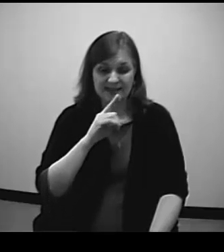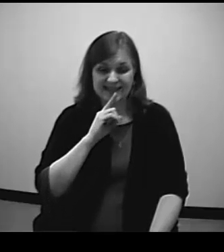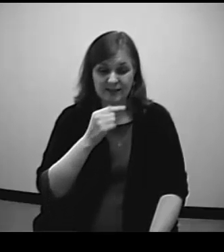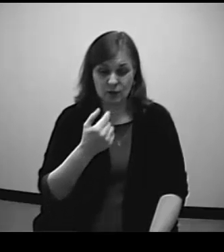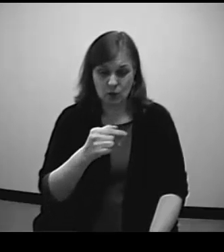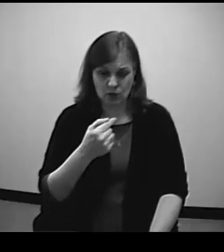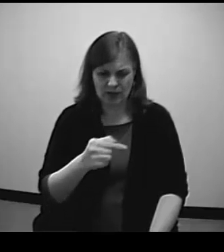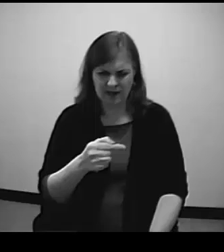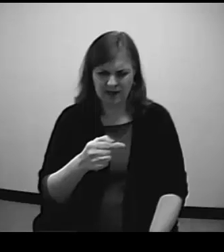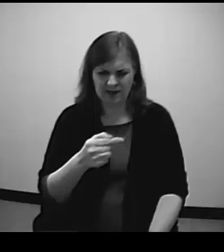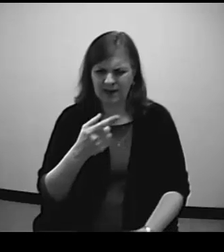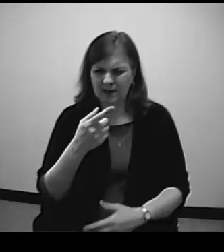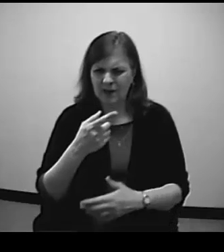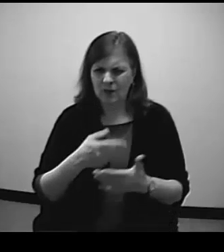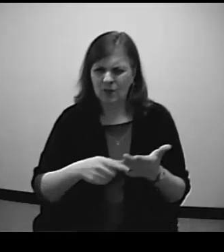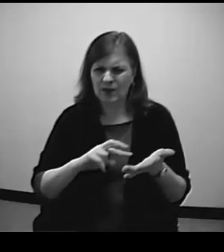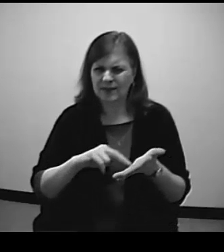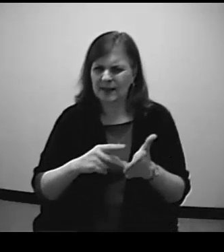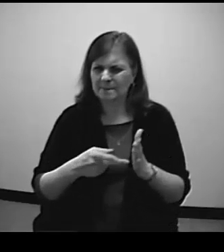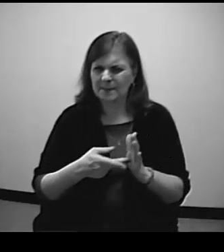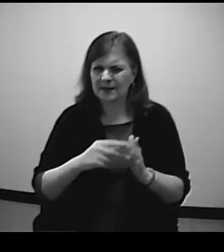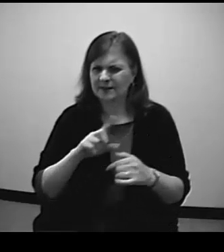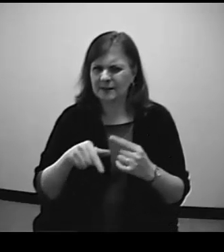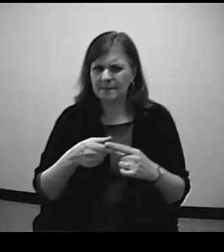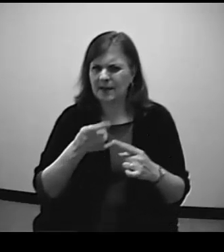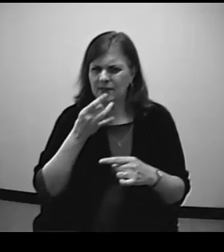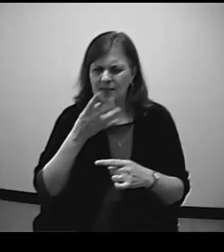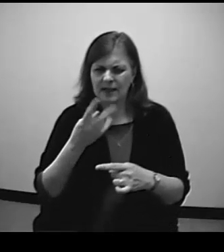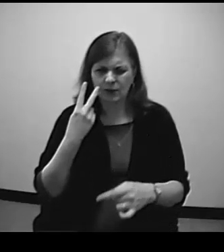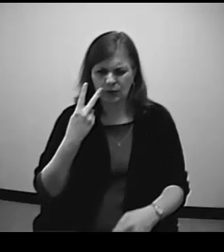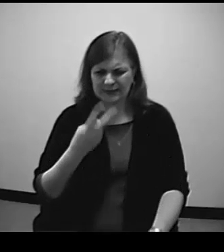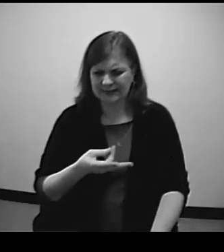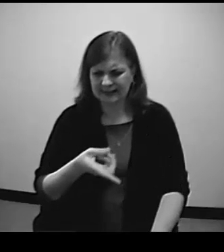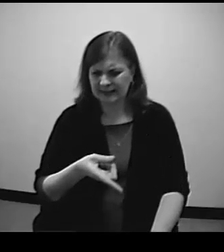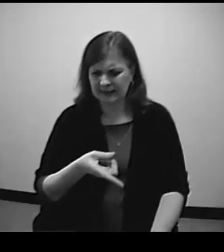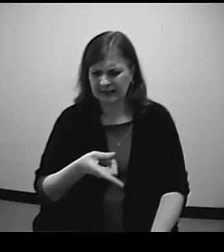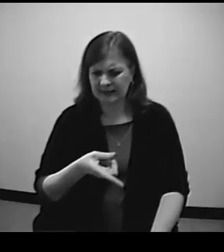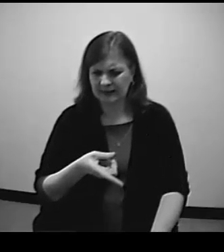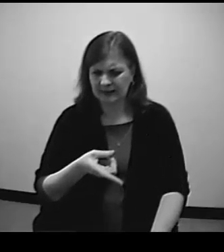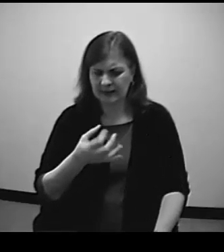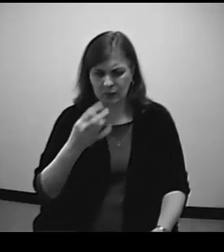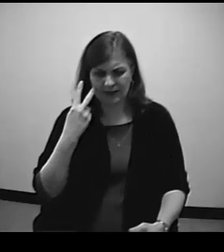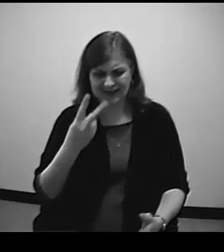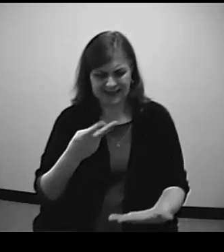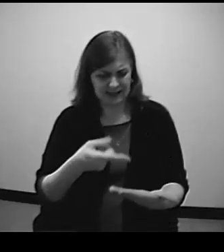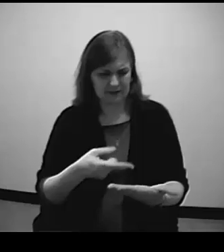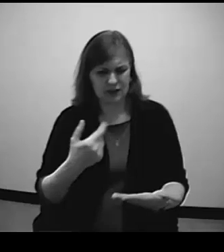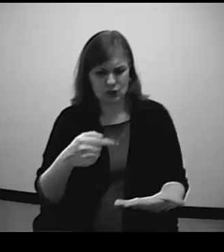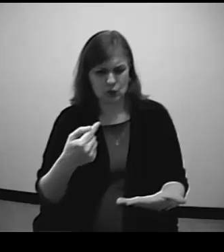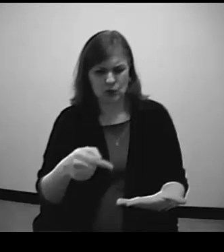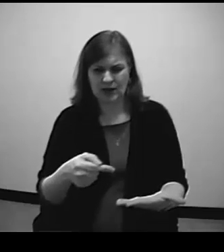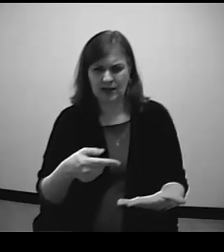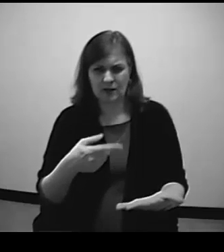what does that actually mean about the light that we see as being green